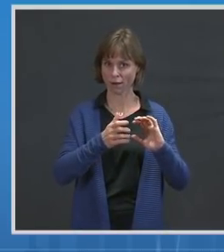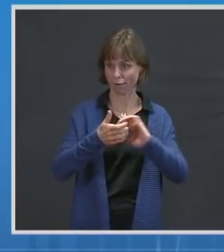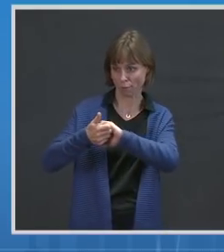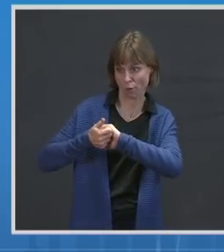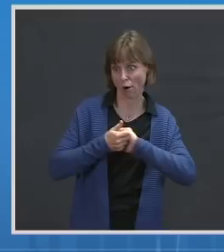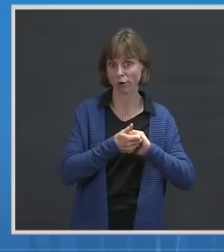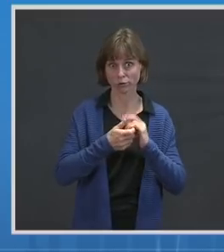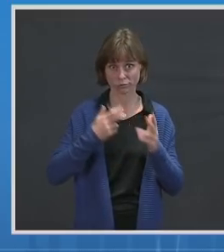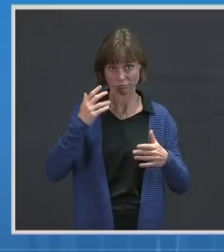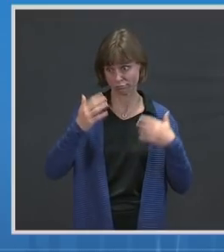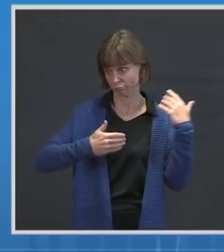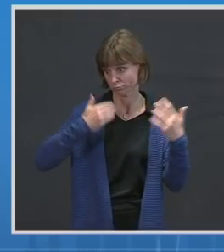I think it's going to be a dial.